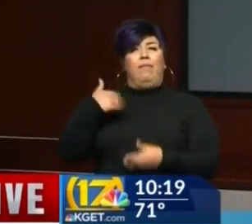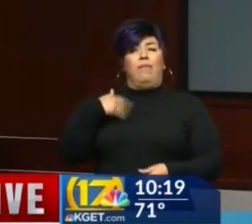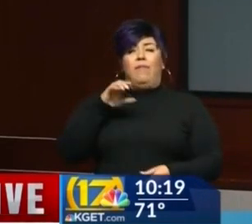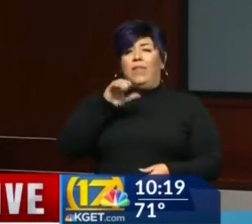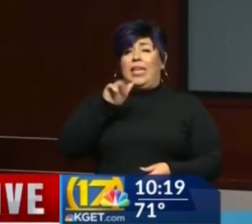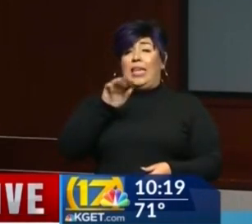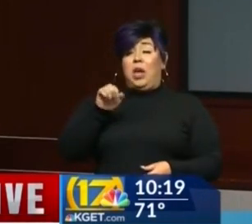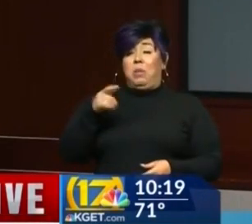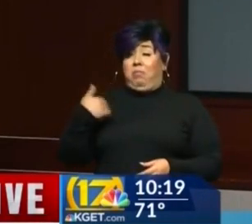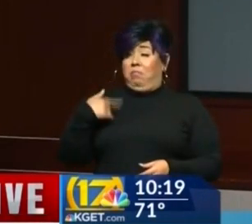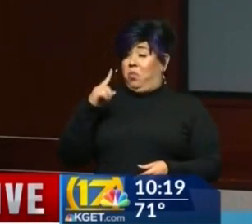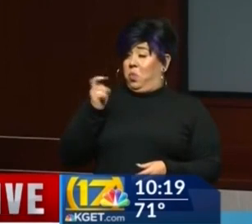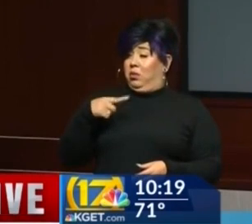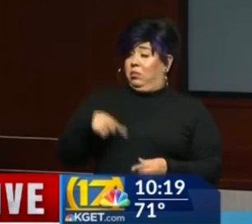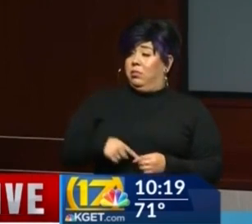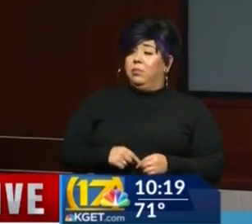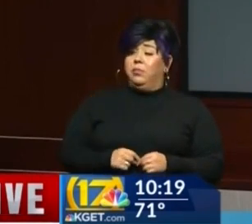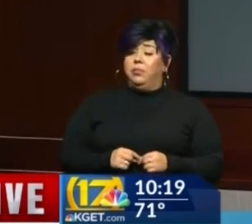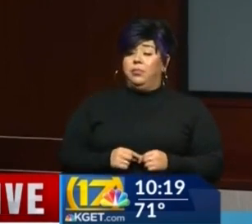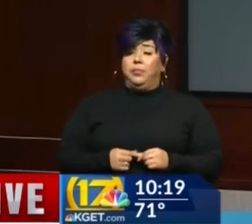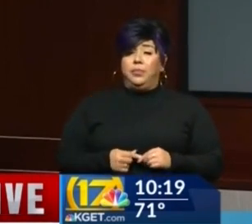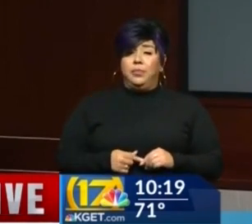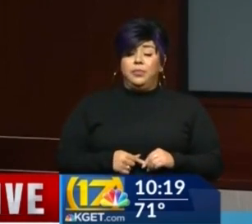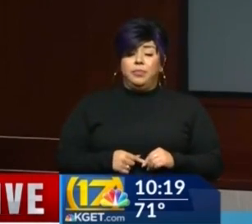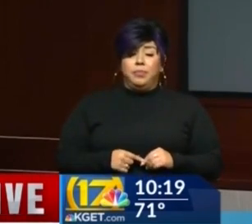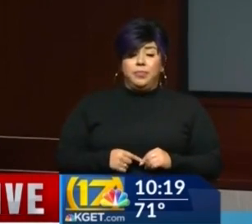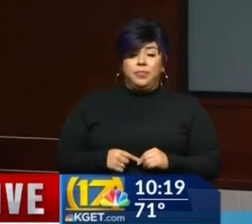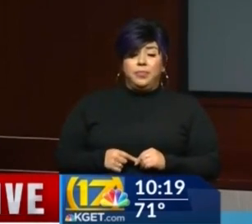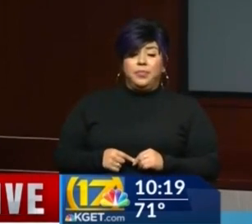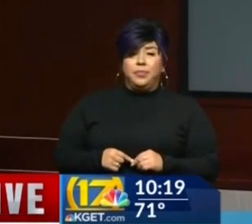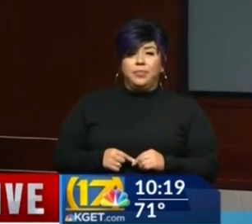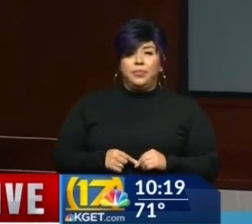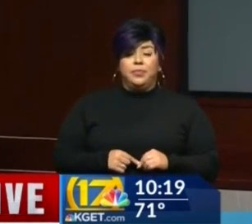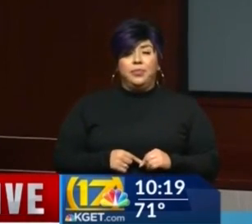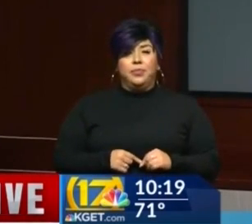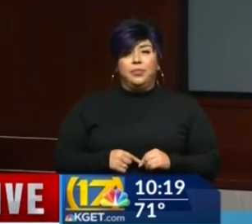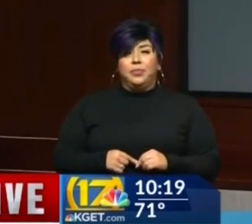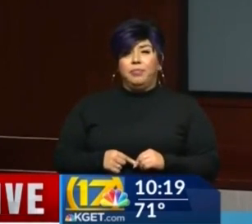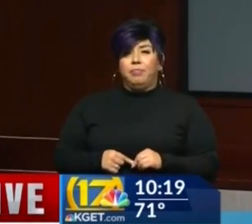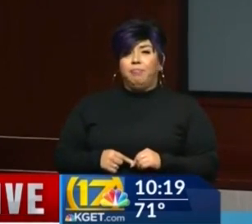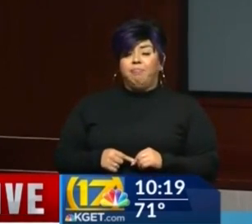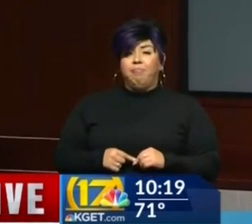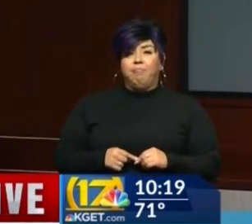THANK YOU RYAN. THE FIRST IS VALLEY PUBLIC RADIO. ANY QUESTIONS?